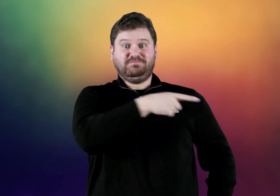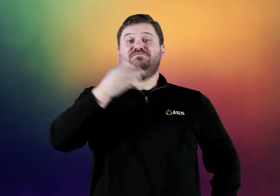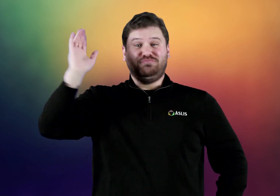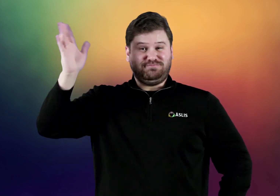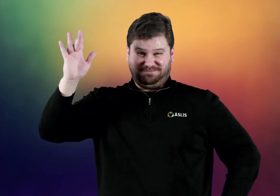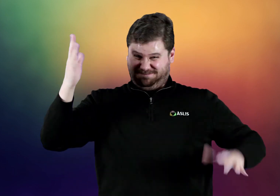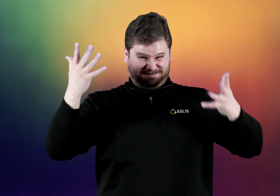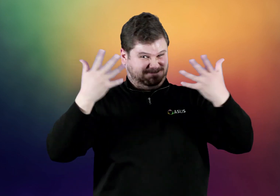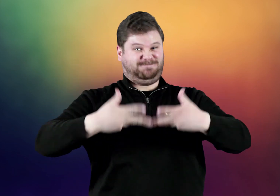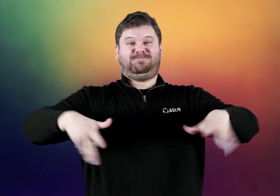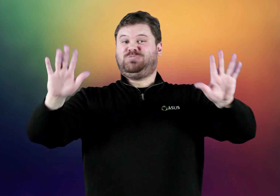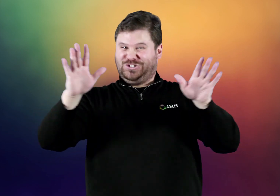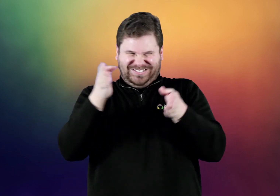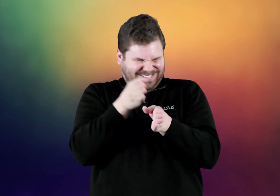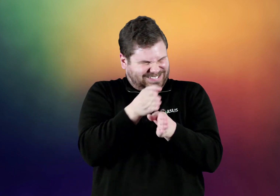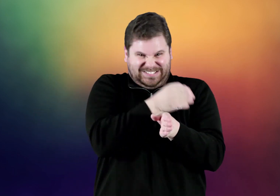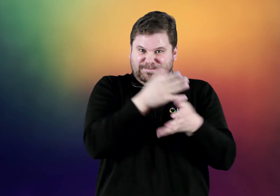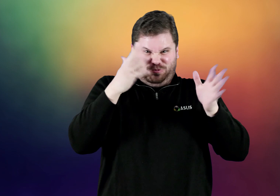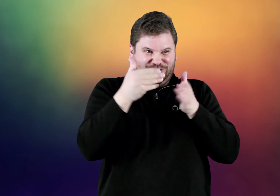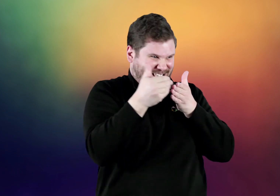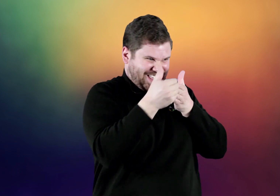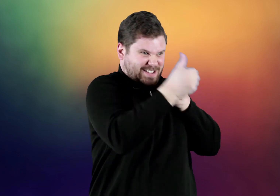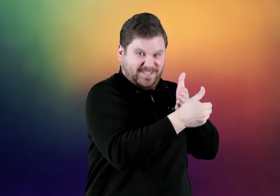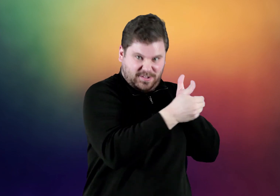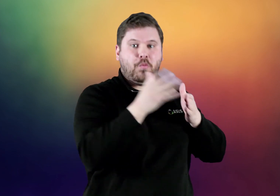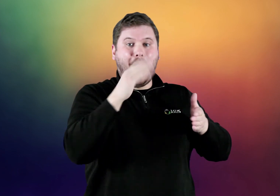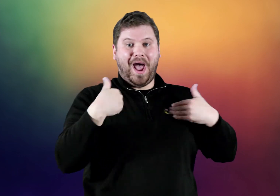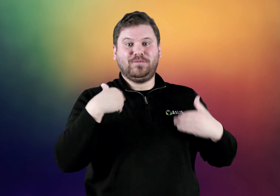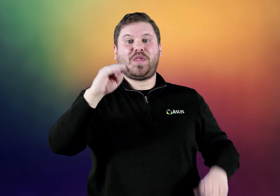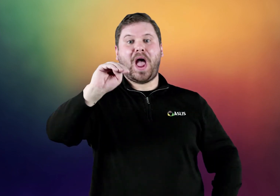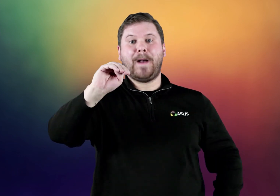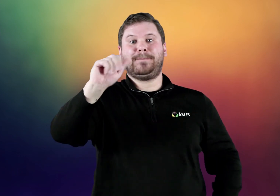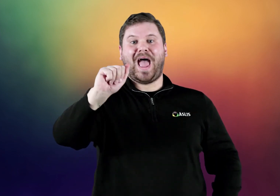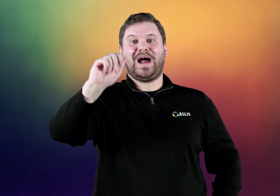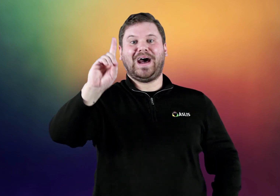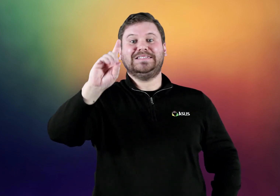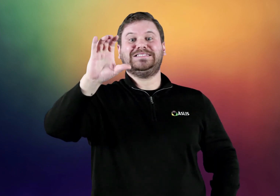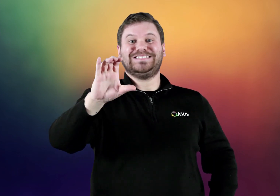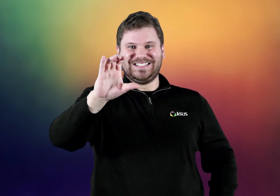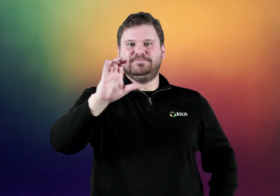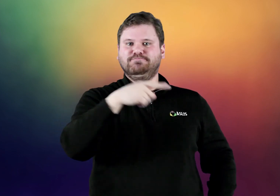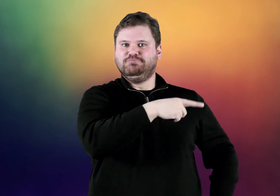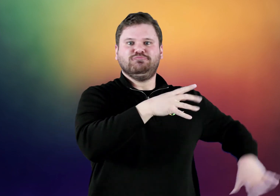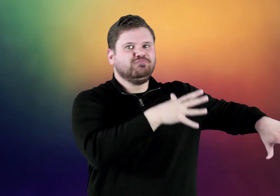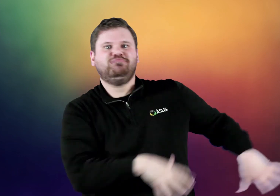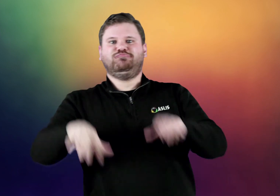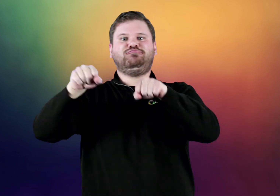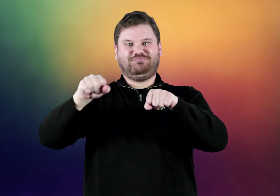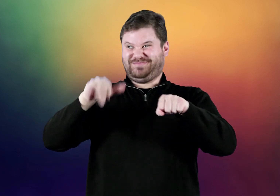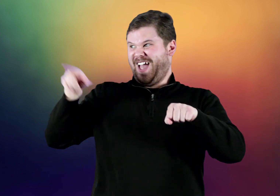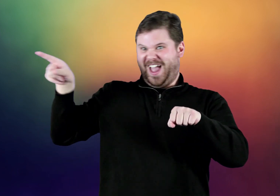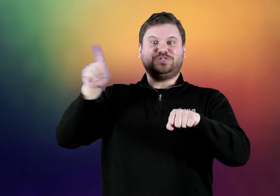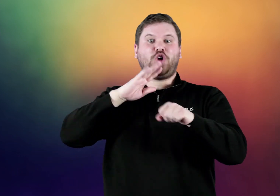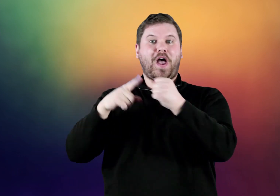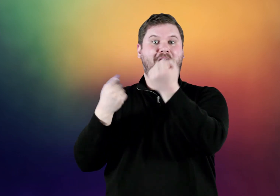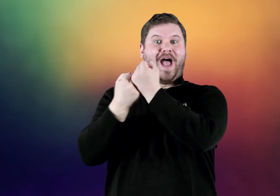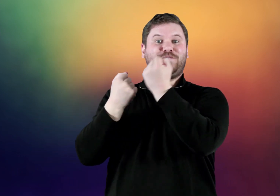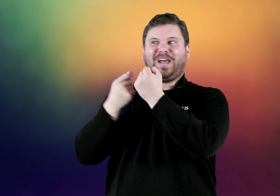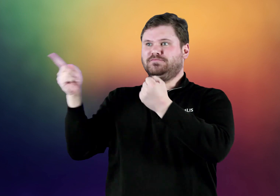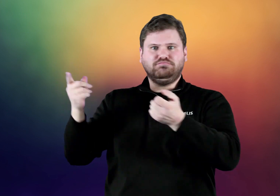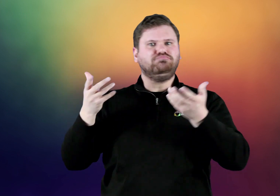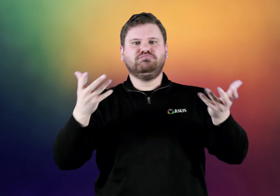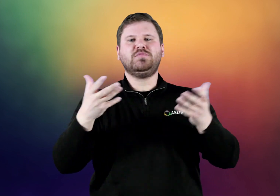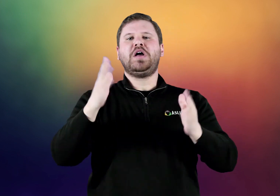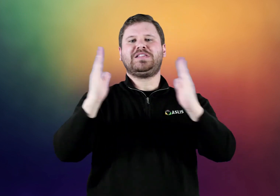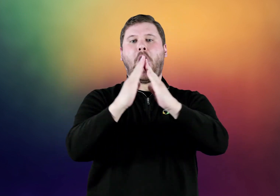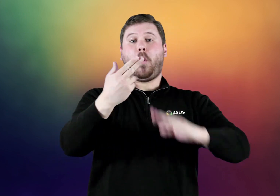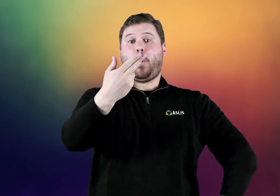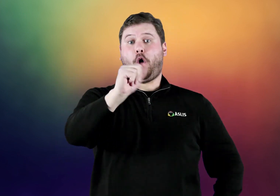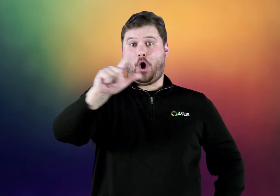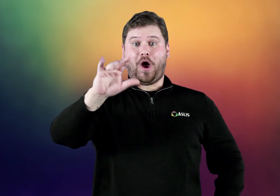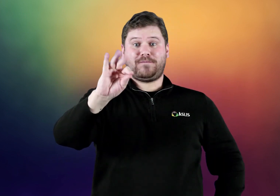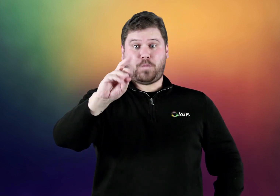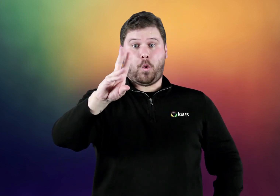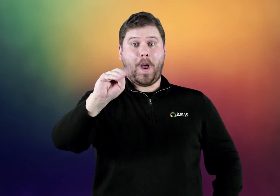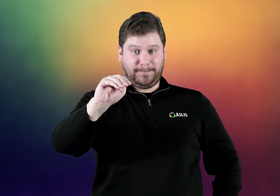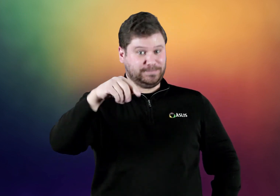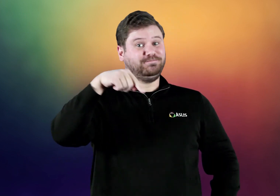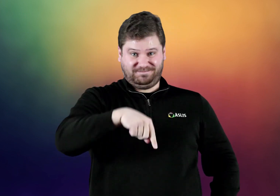Immediately after Howard's presentation, there will be a MADC hosted town hall forum about advocacy.